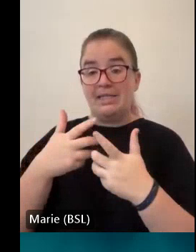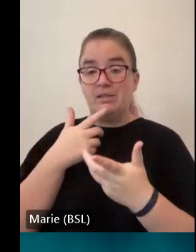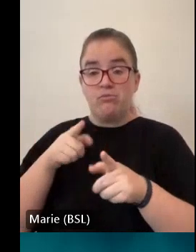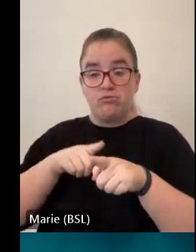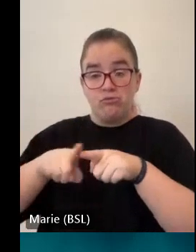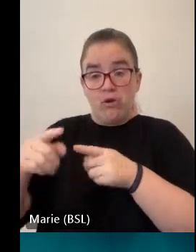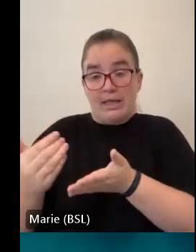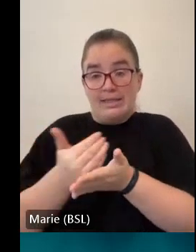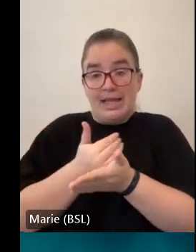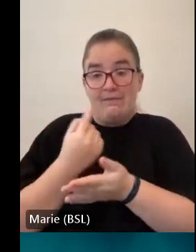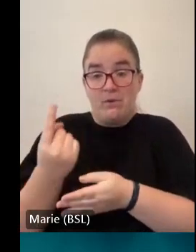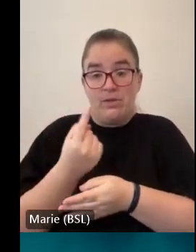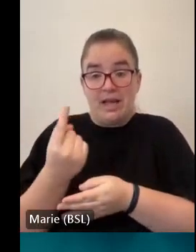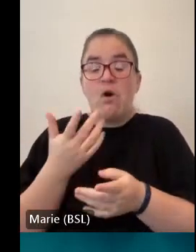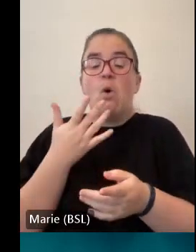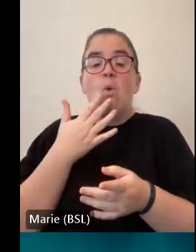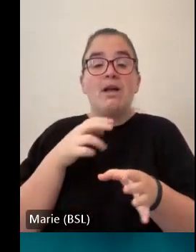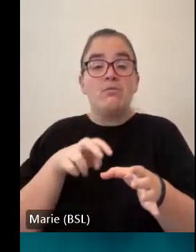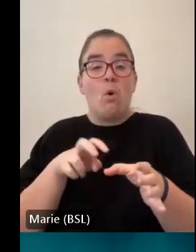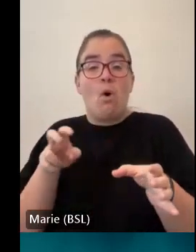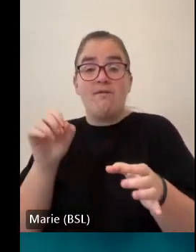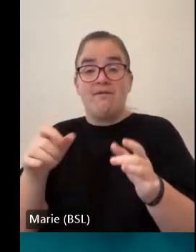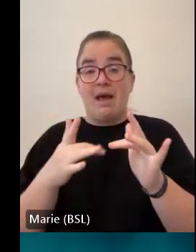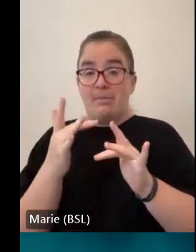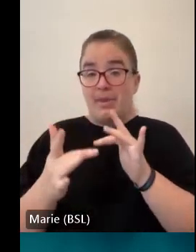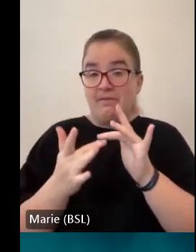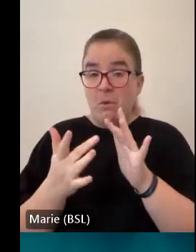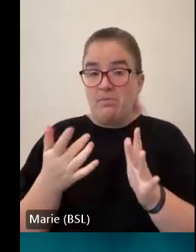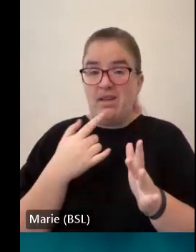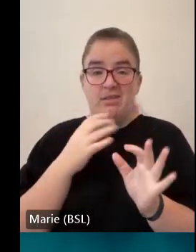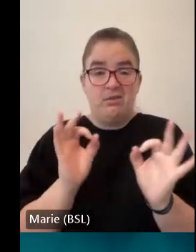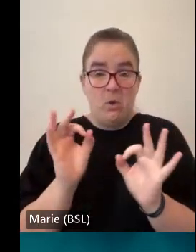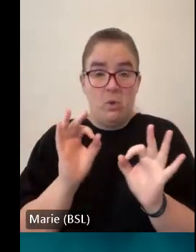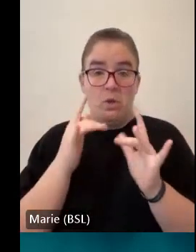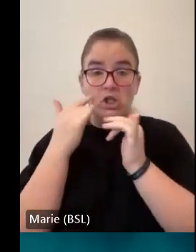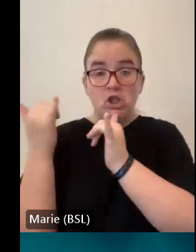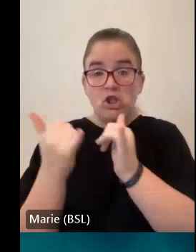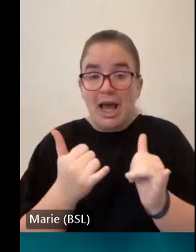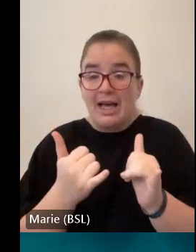keep you safe. Once you're off that platform, there's no checks and measures